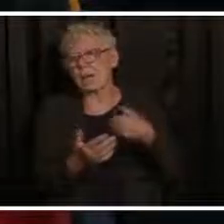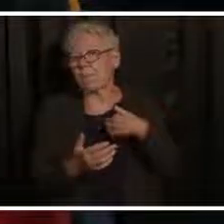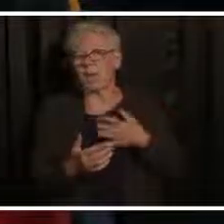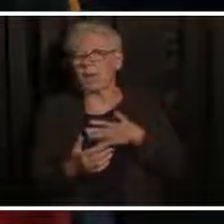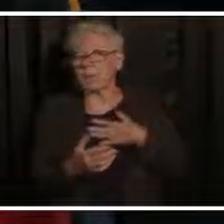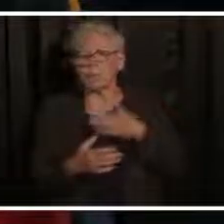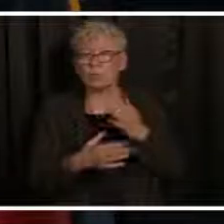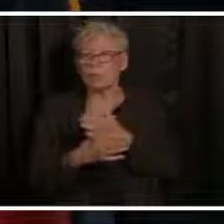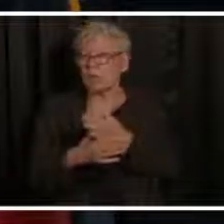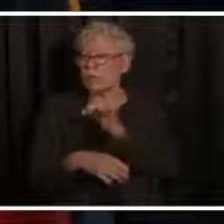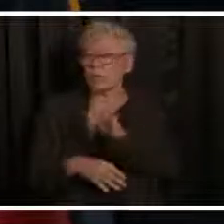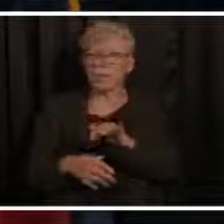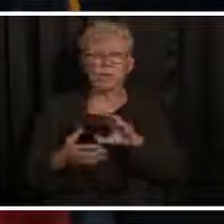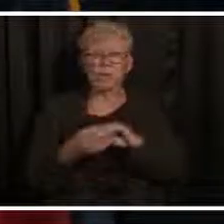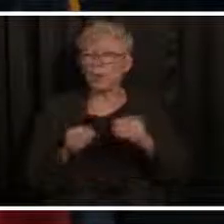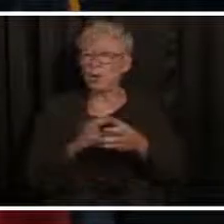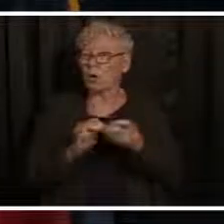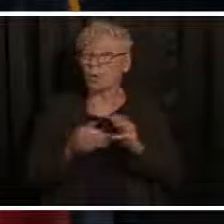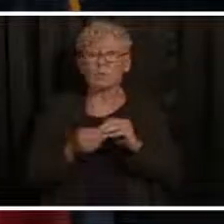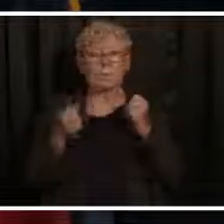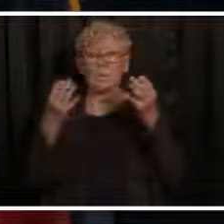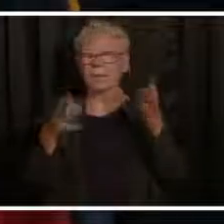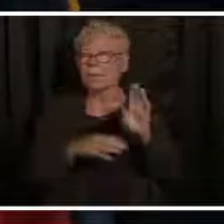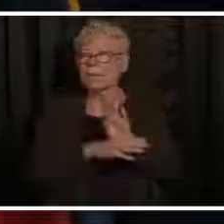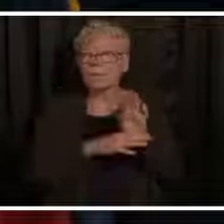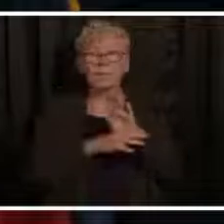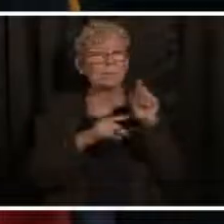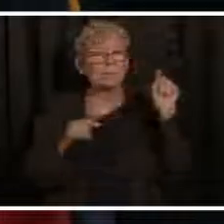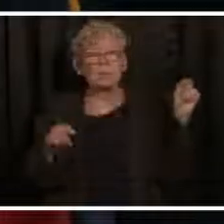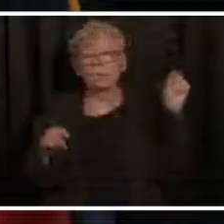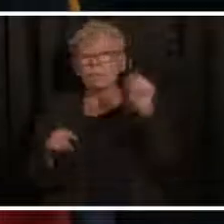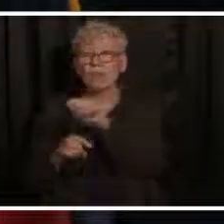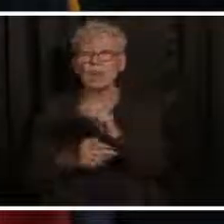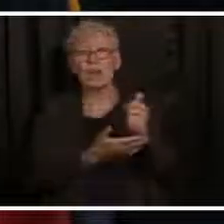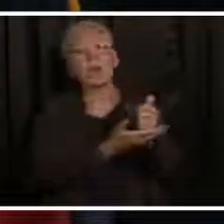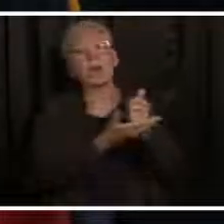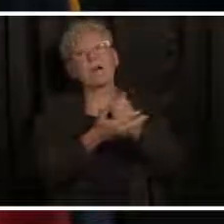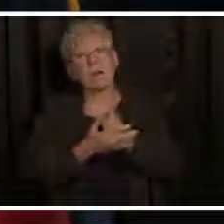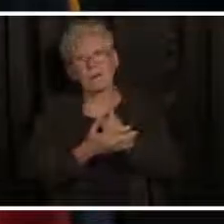that companies have done that are willing to have their their names shared to Is that you? have you, do you have any that